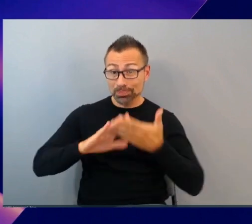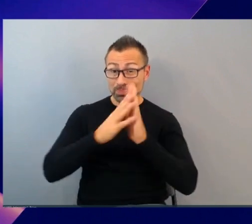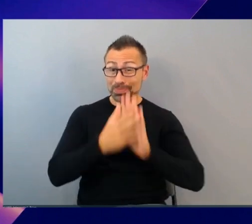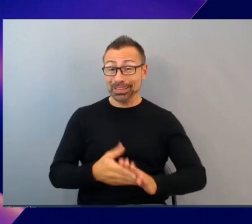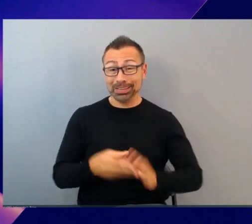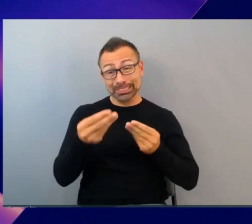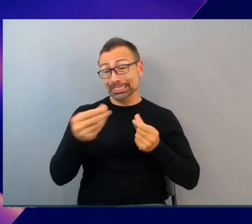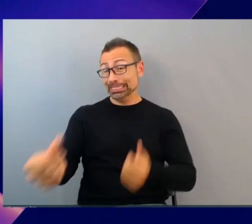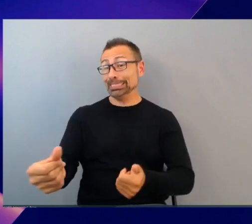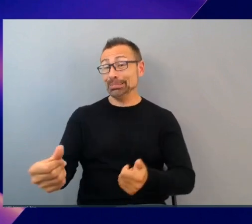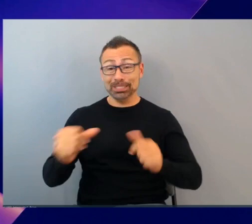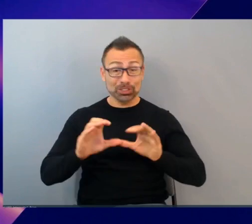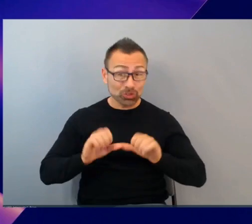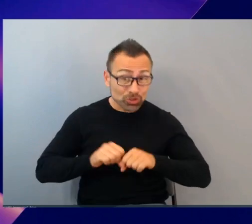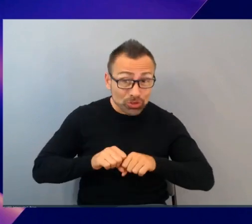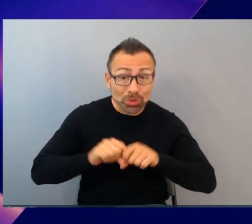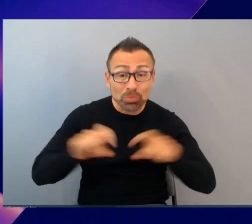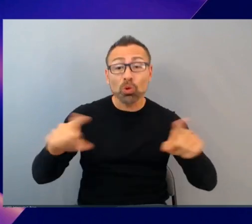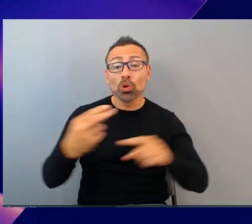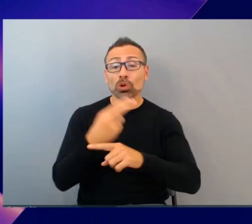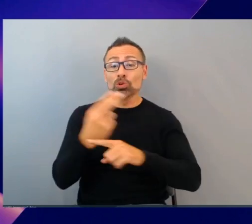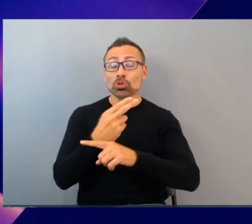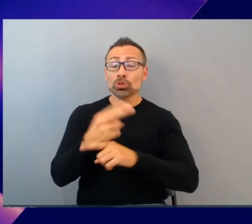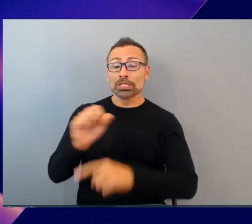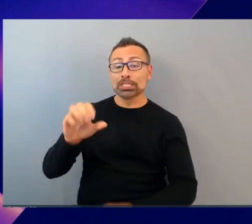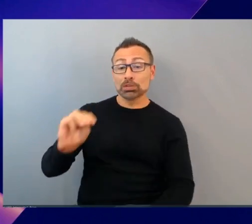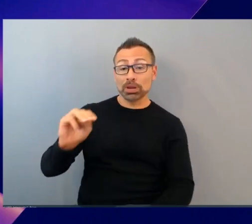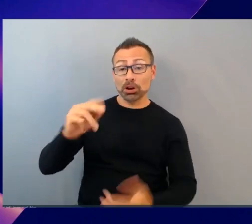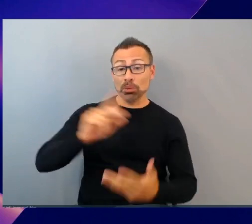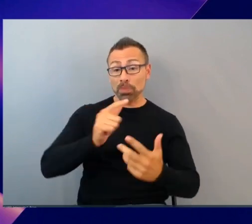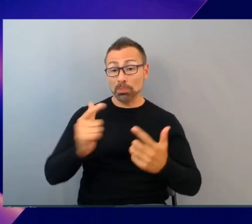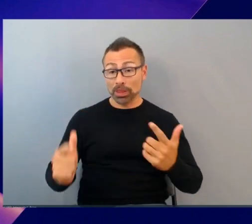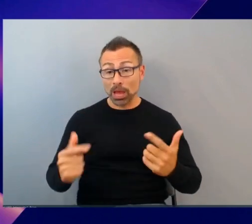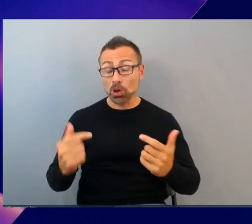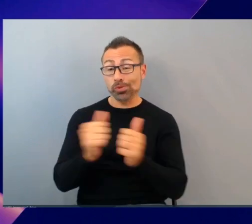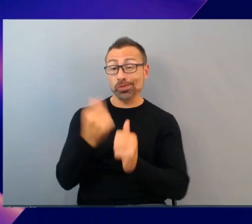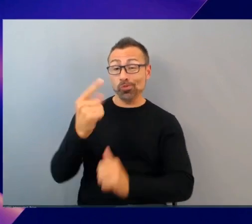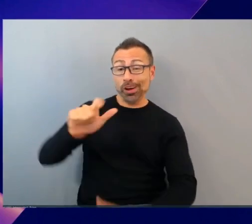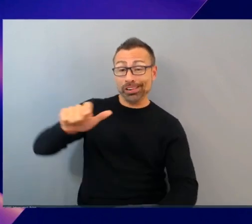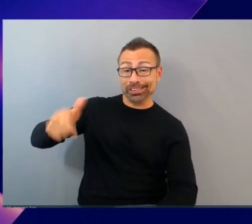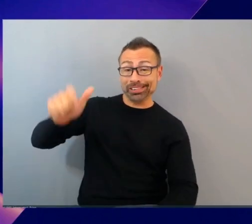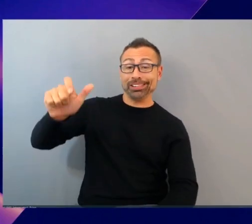using CI/CD pipeline just by one single click as you saw. Yeah. It's fantastic.